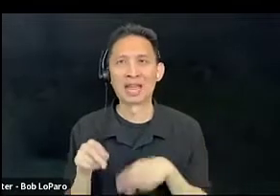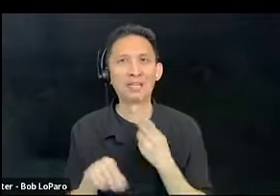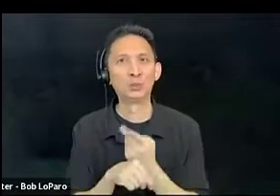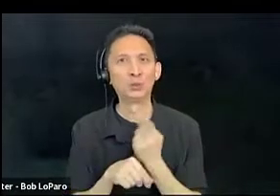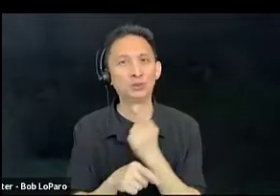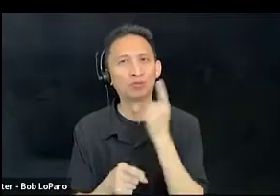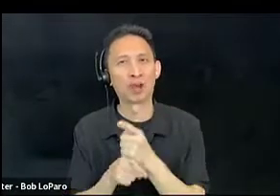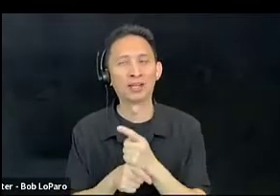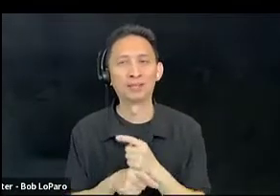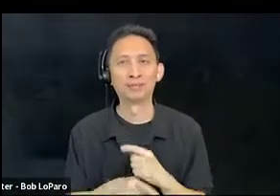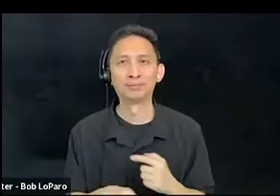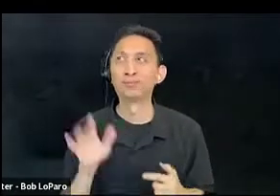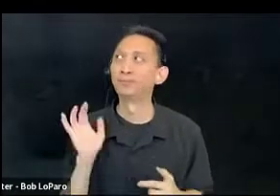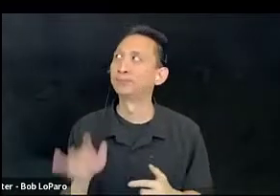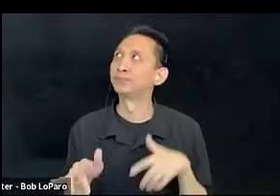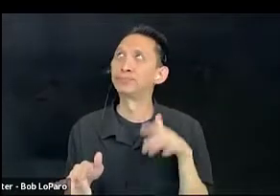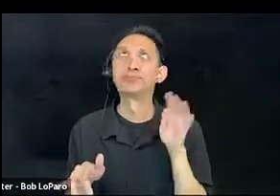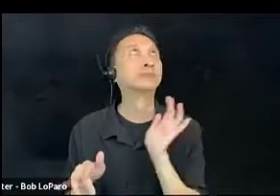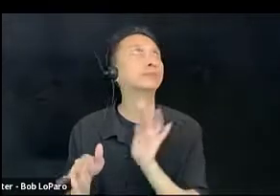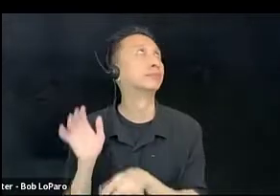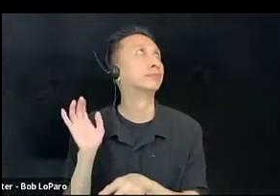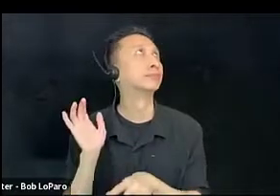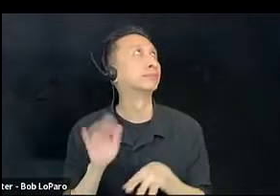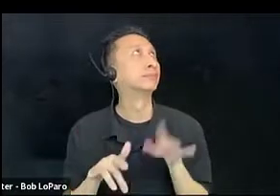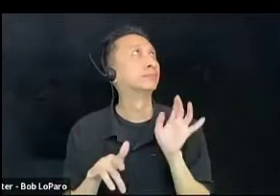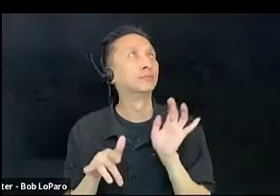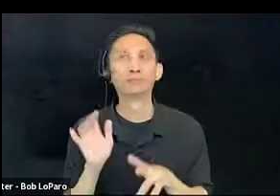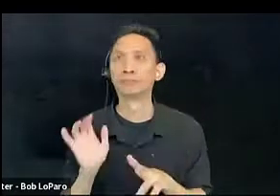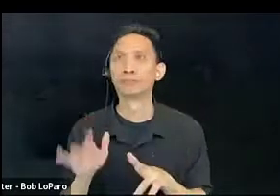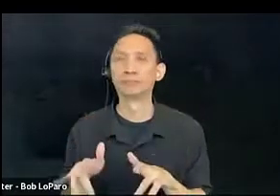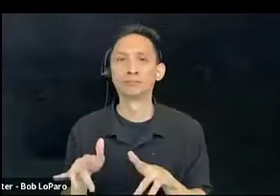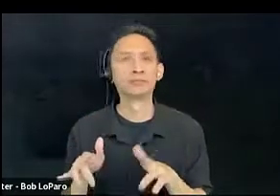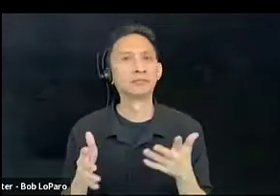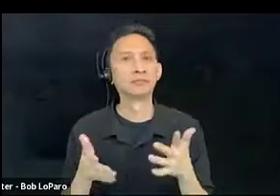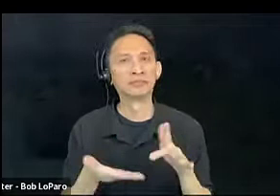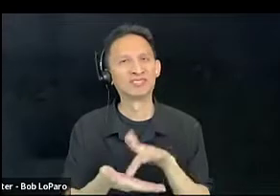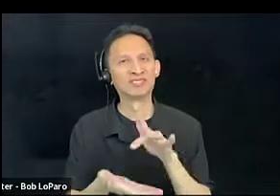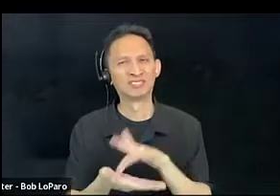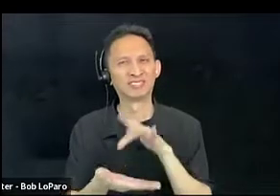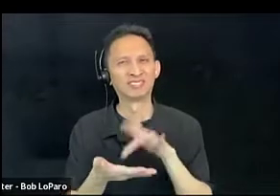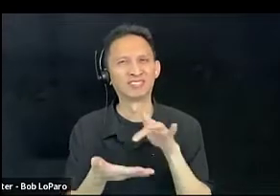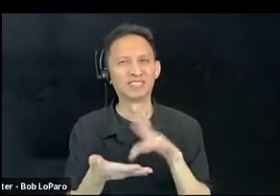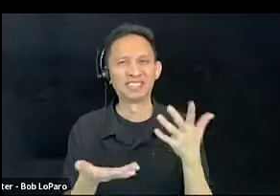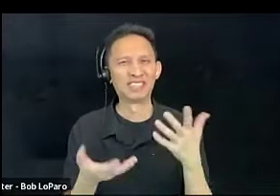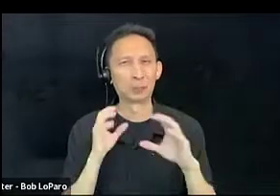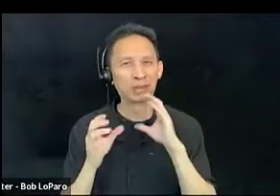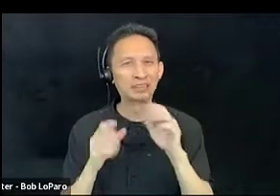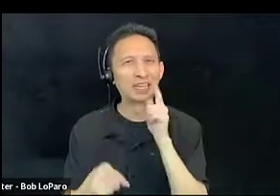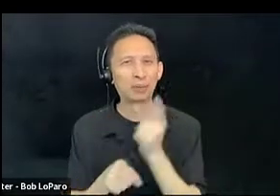So, that would be communication that is inappropriate on a communication level but looks good visually.